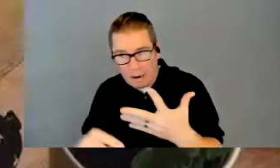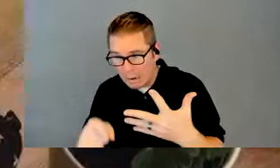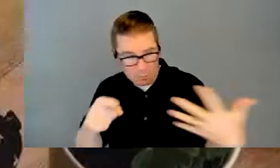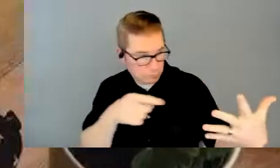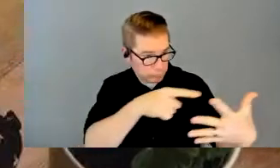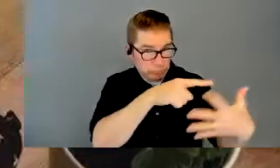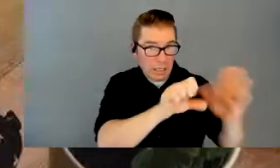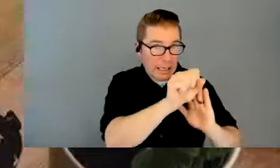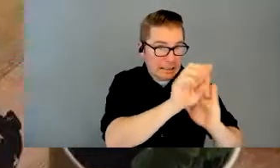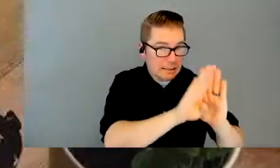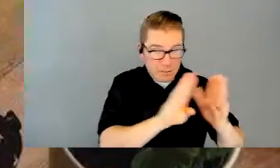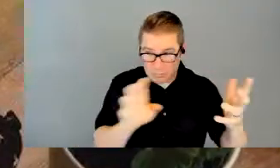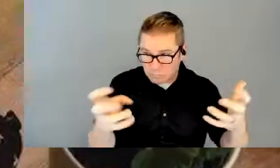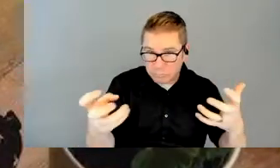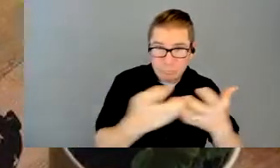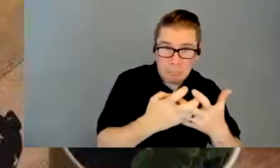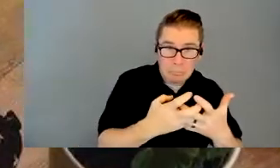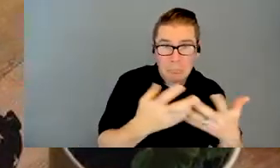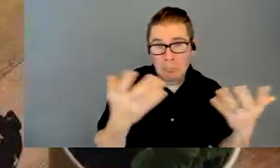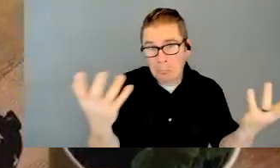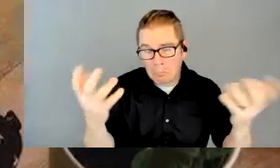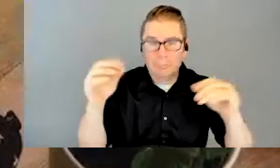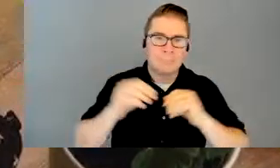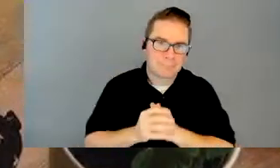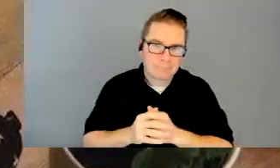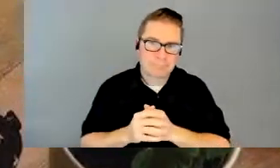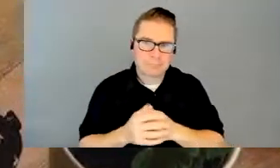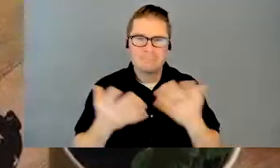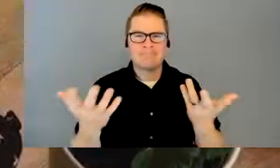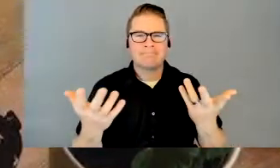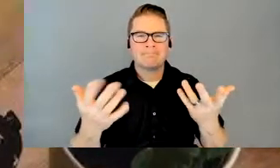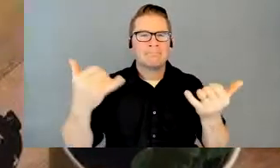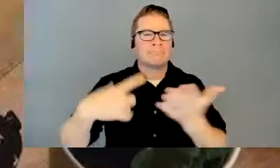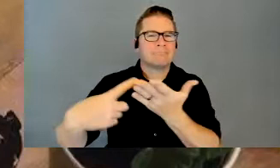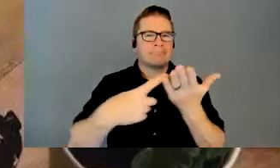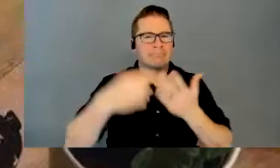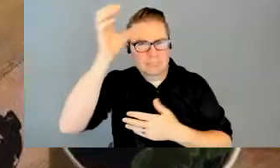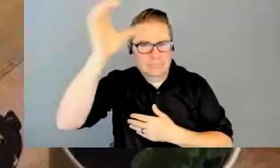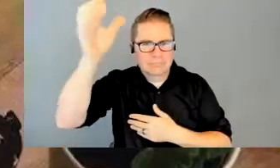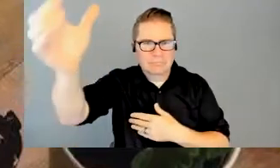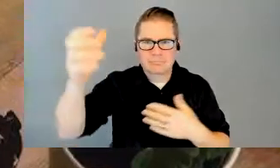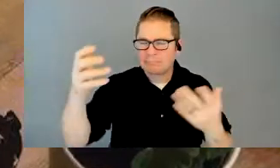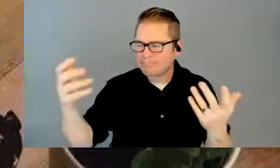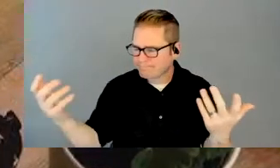as we get into the whole concept of building a welcoming, equity minded